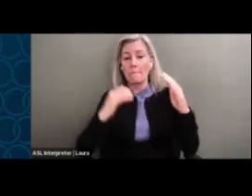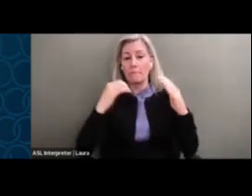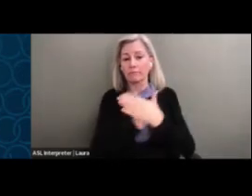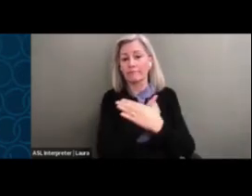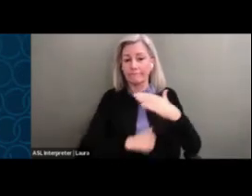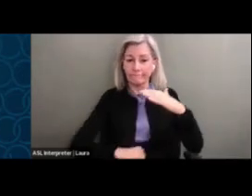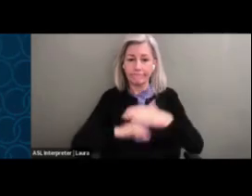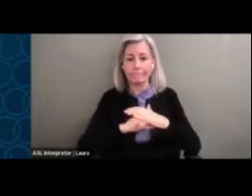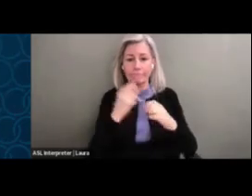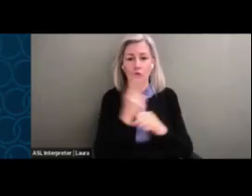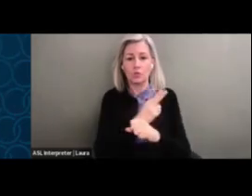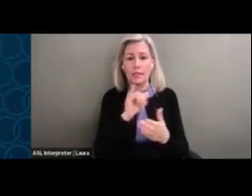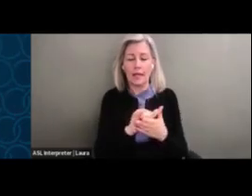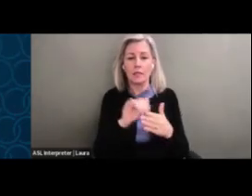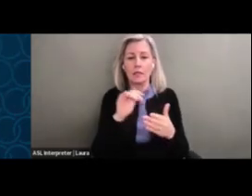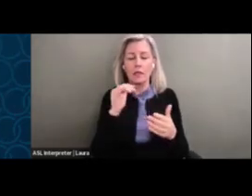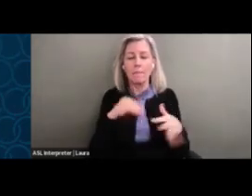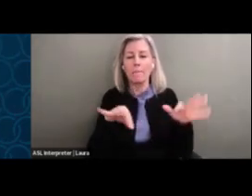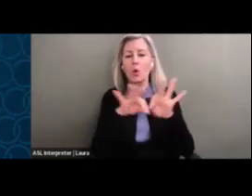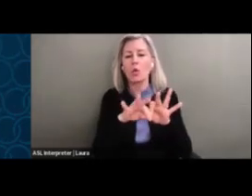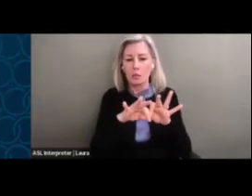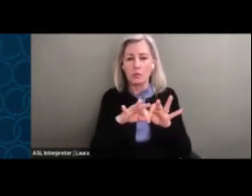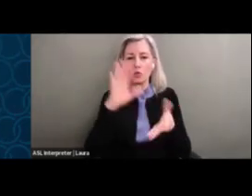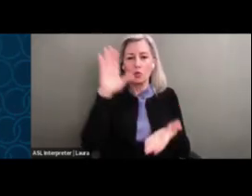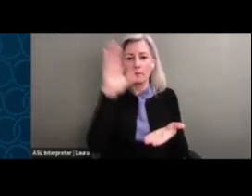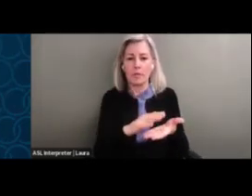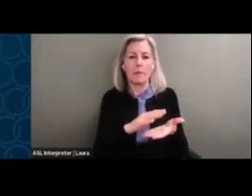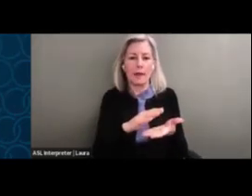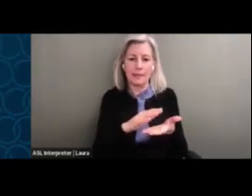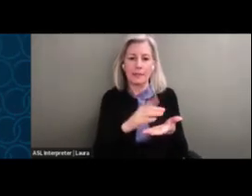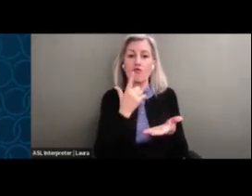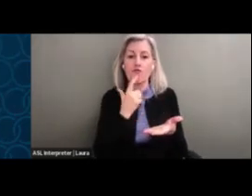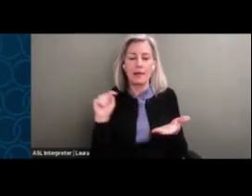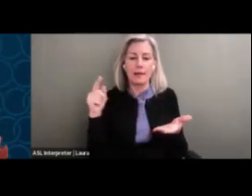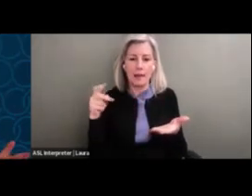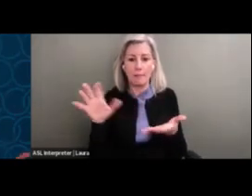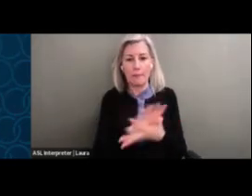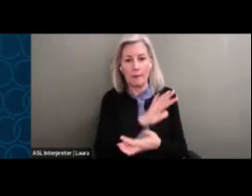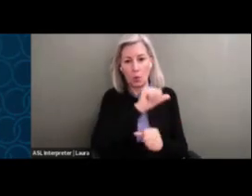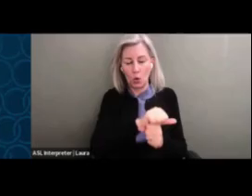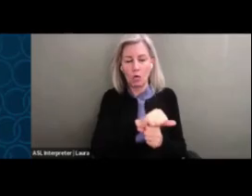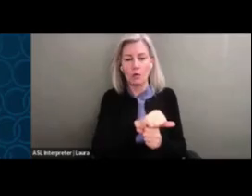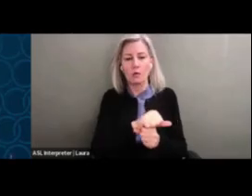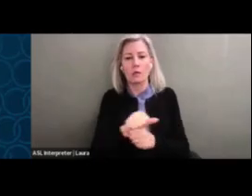states will have choices about how long an exemption can continue and maximizing that will be really important to minimizing